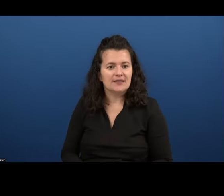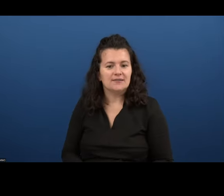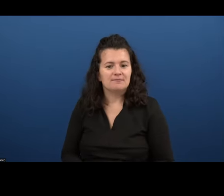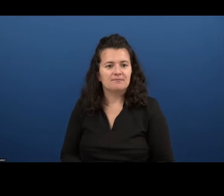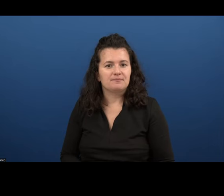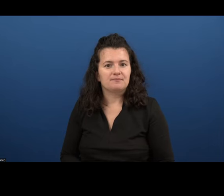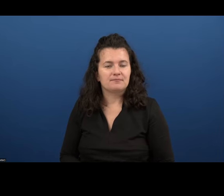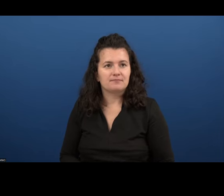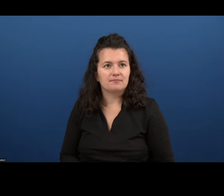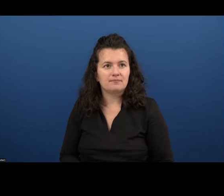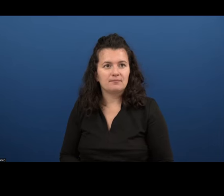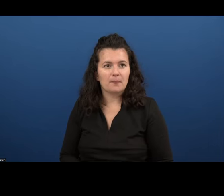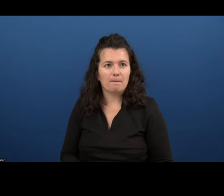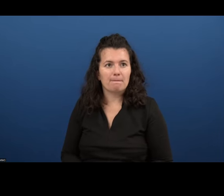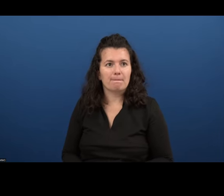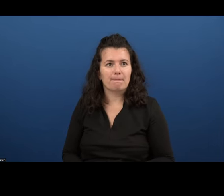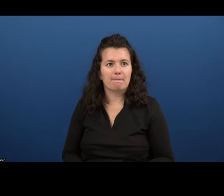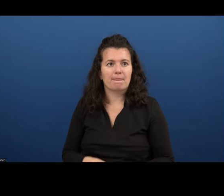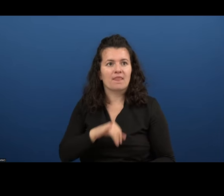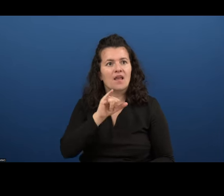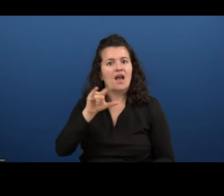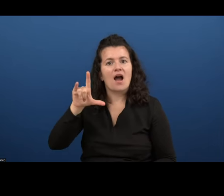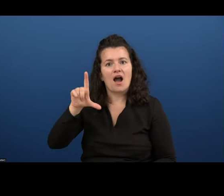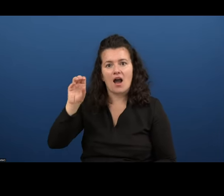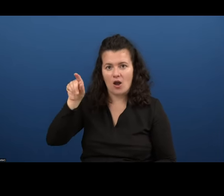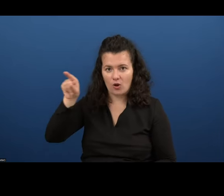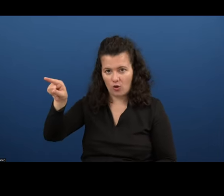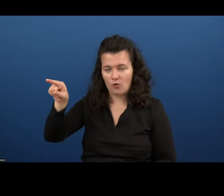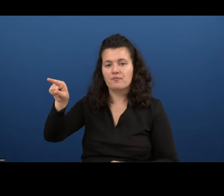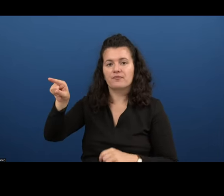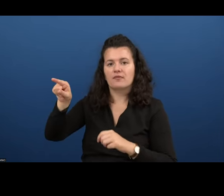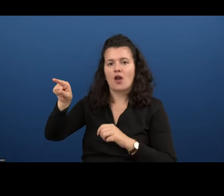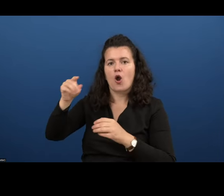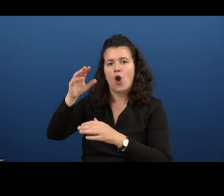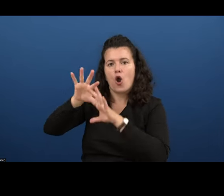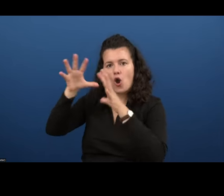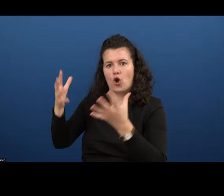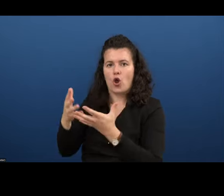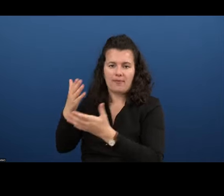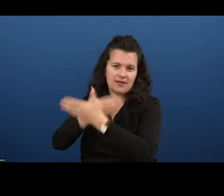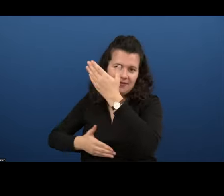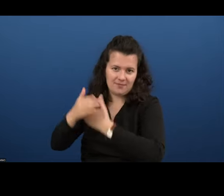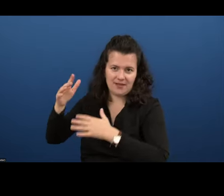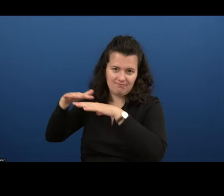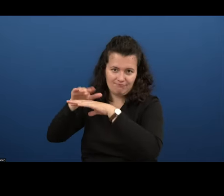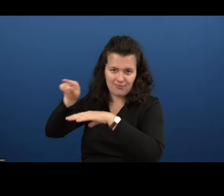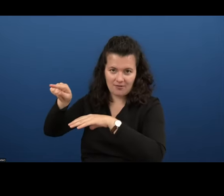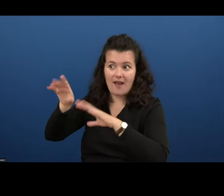which is the a law global business disability 10 principles. 12:04:33 And we're back we have also prioritized actions.